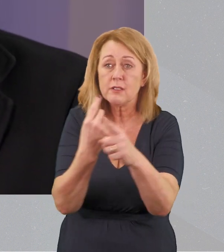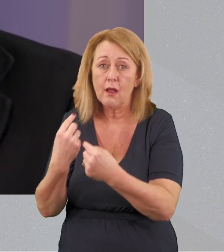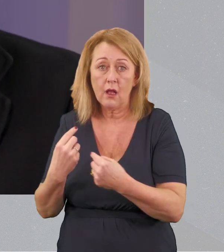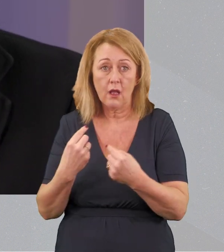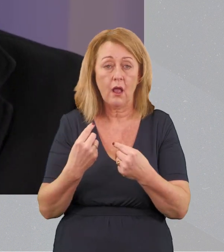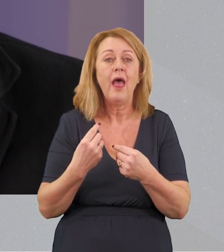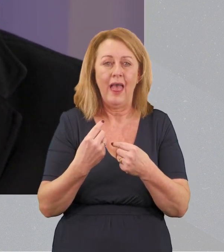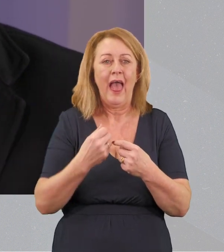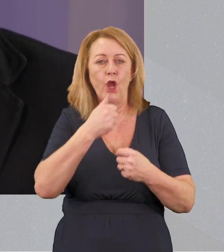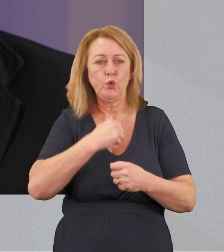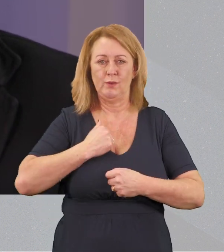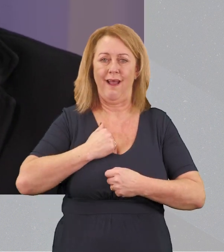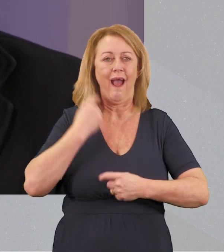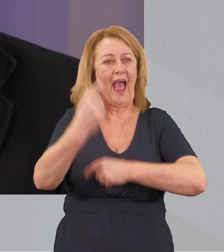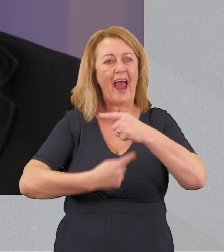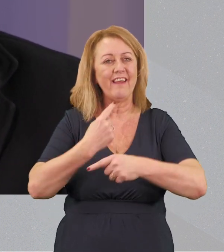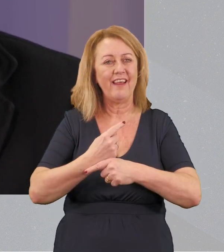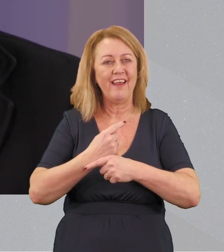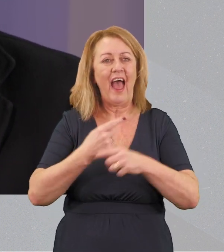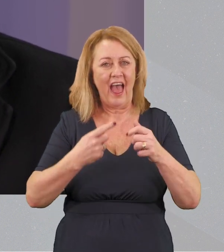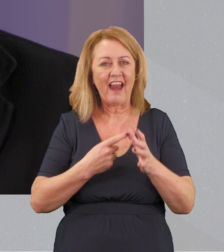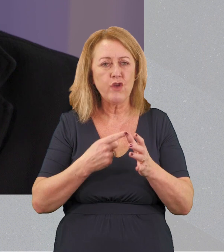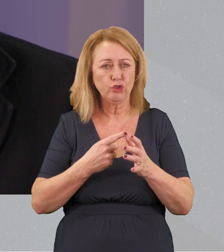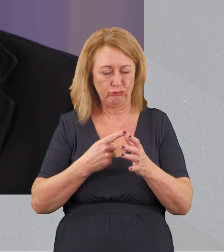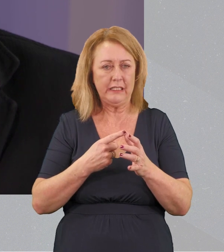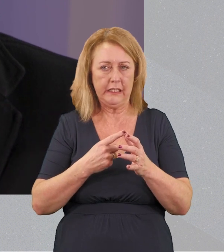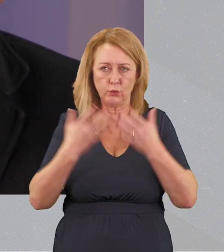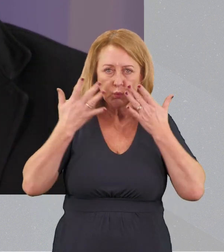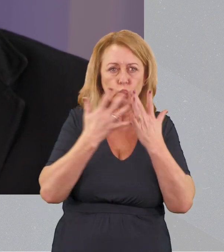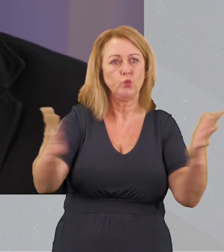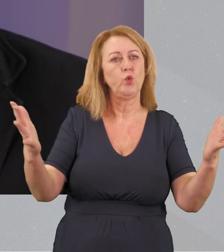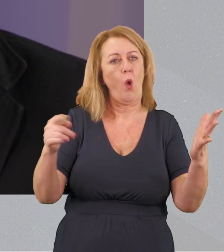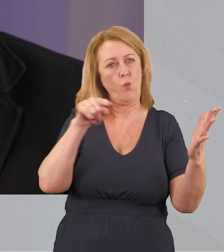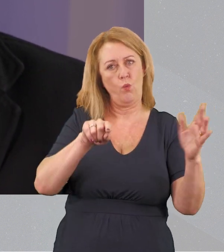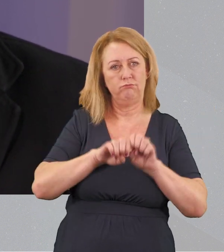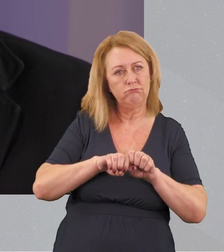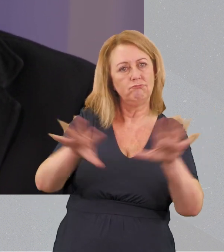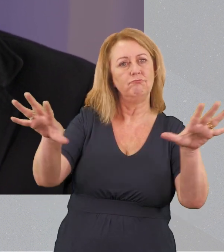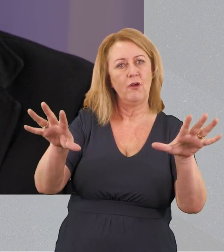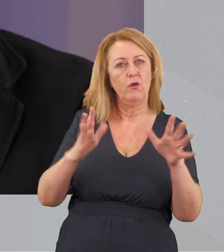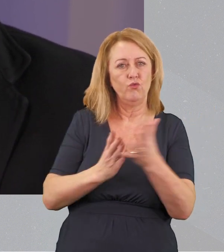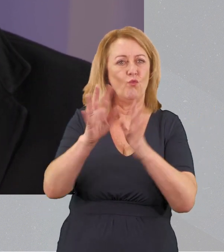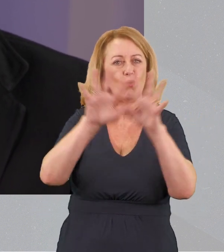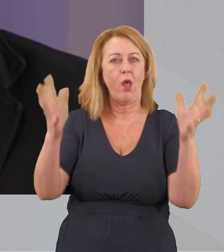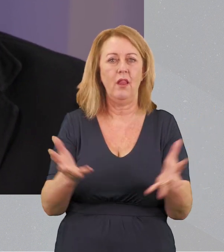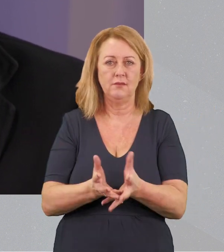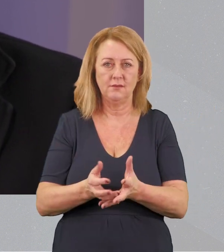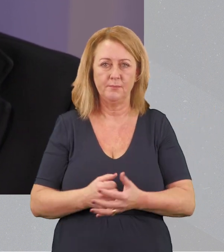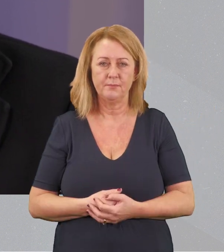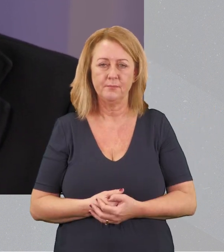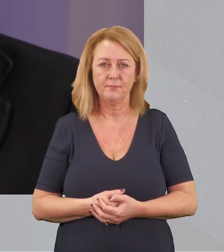and use our anniversary year as a platform to project those answers across the world.